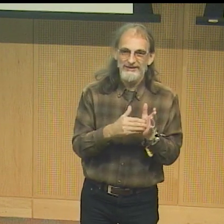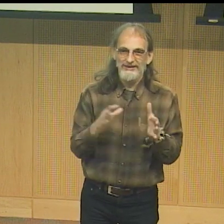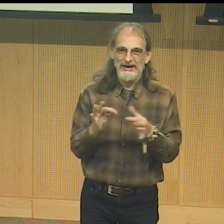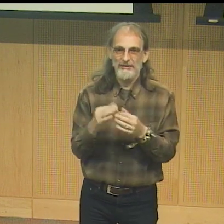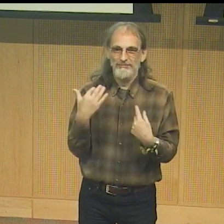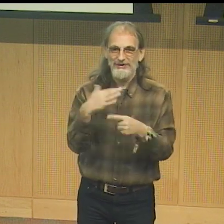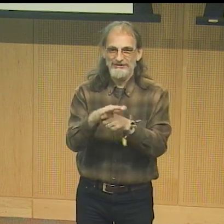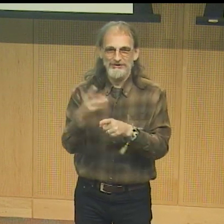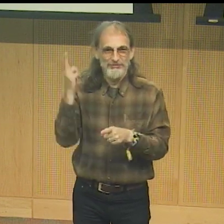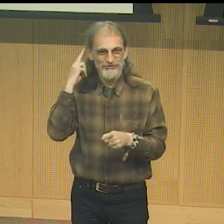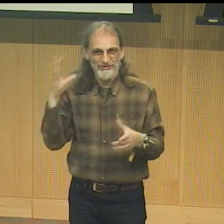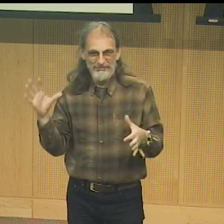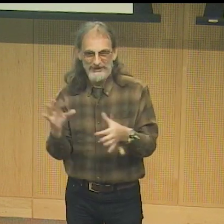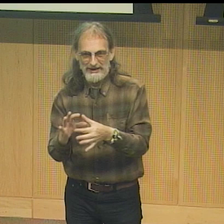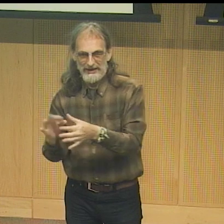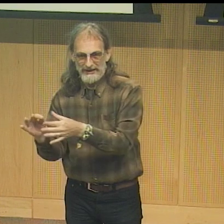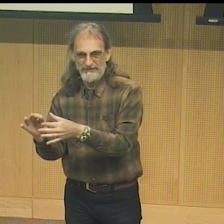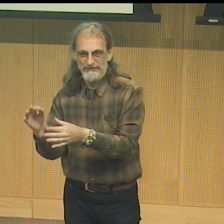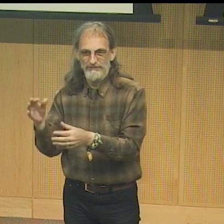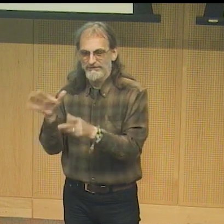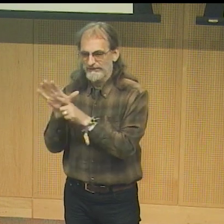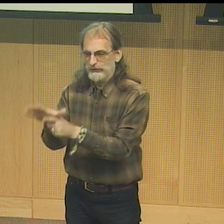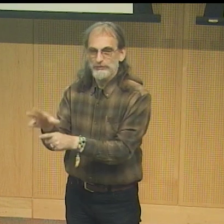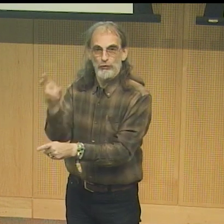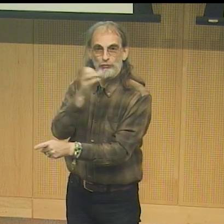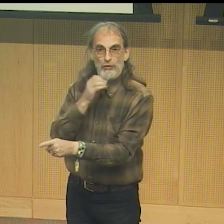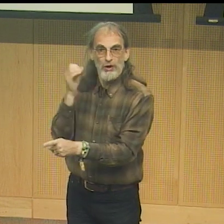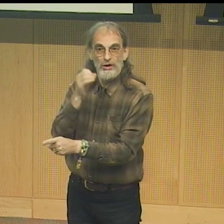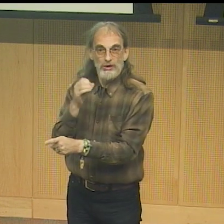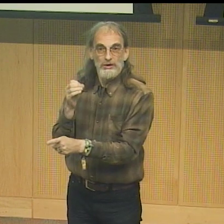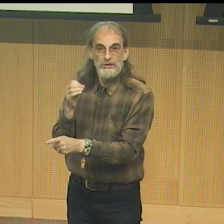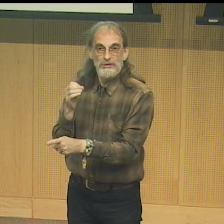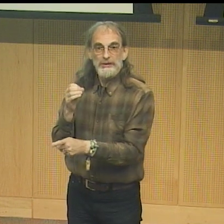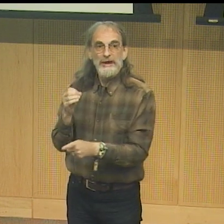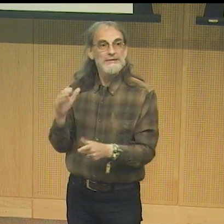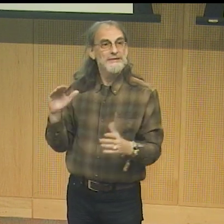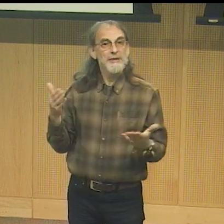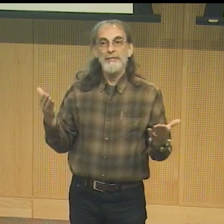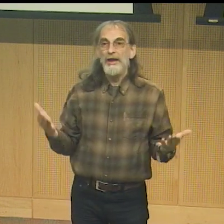Oralism is back. It's raging again with the use of cochlear implants,